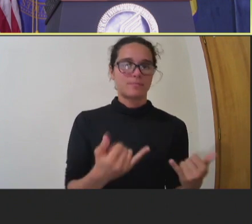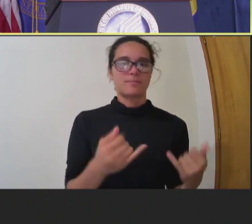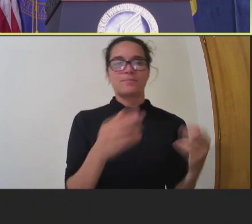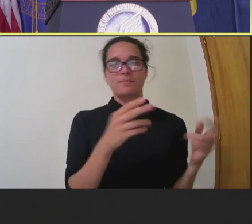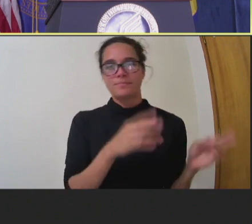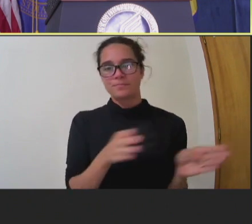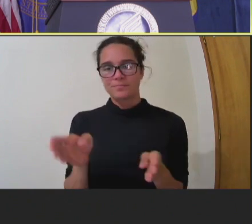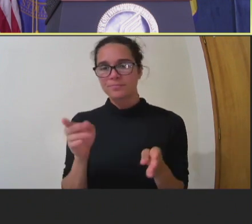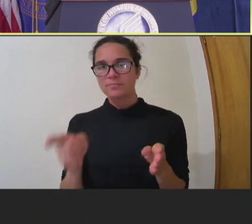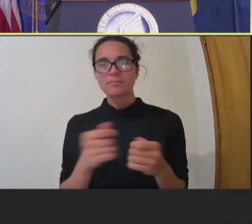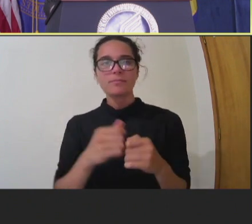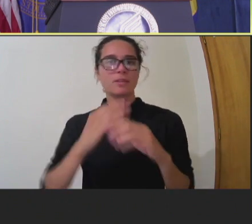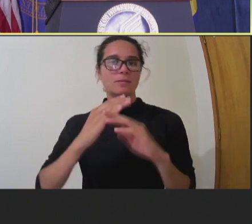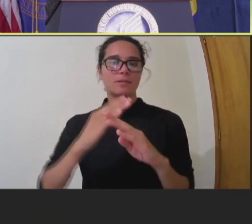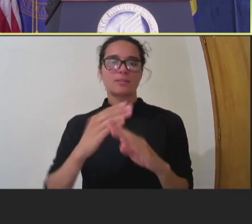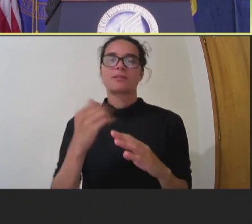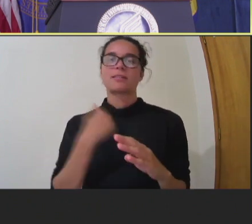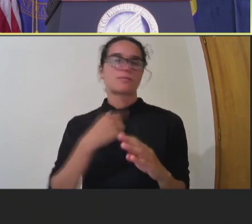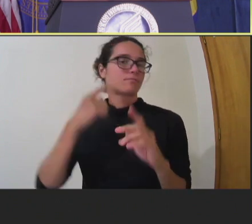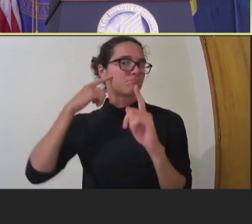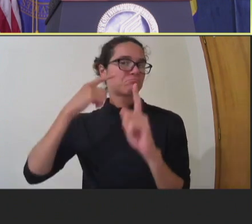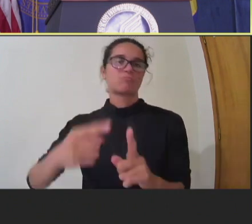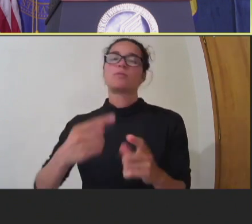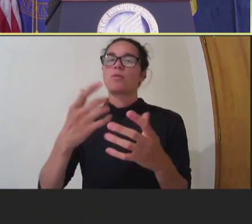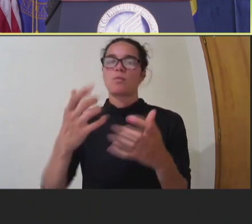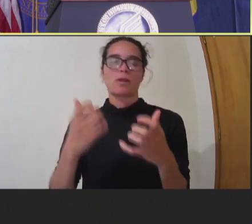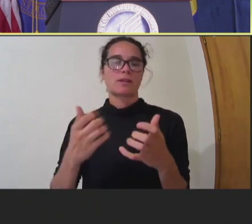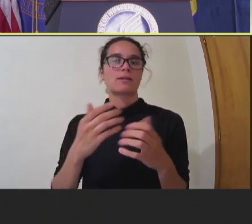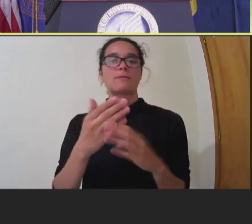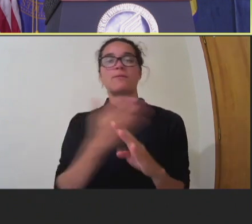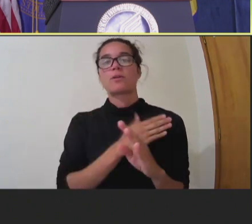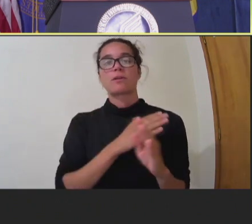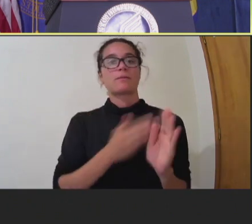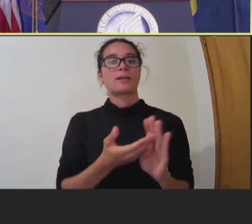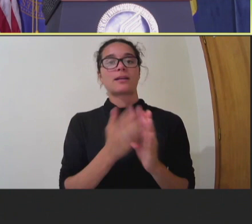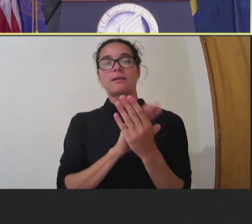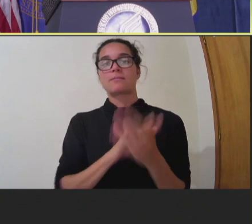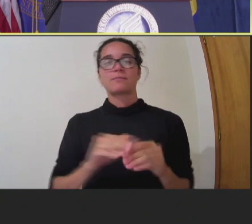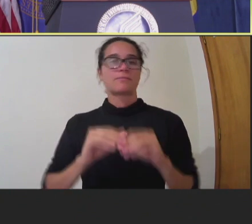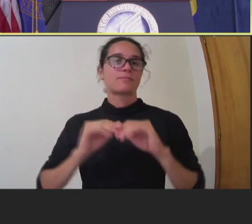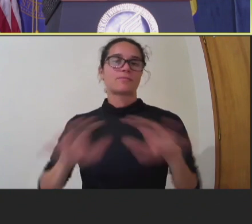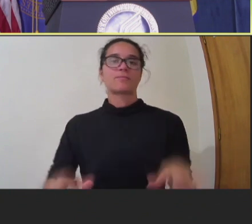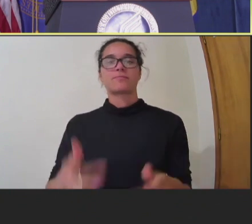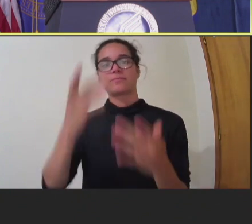preventing cancer before it becomes invasive. What you see here is the evolution from normal